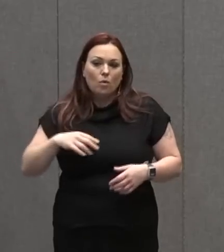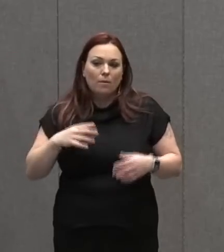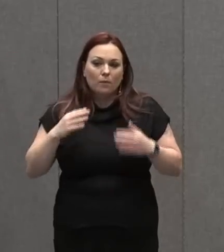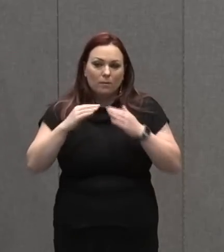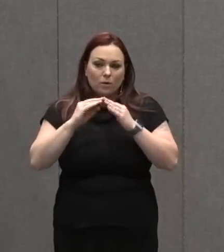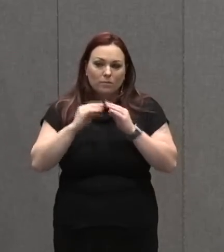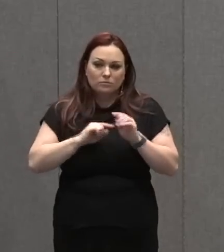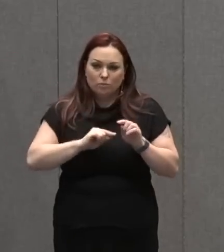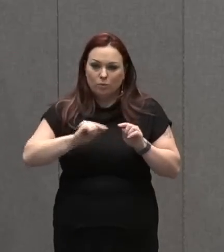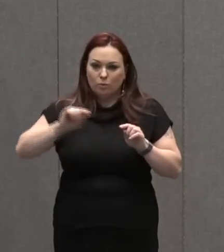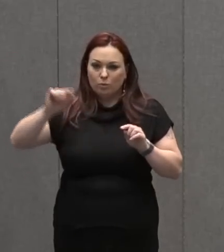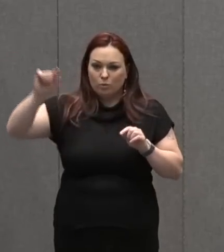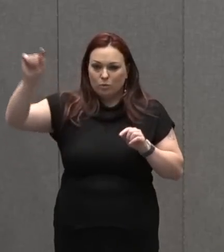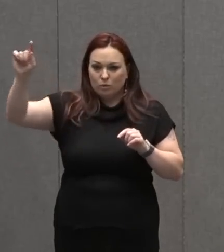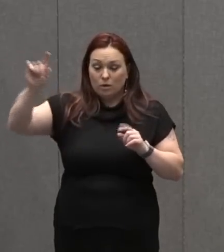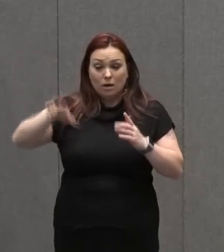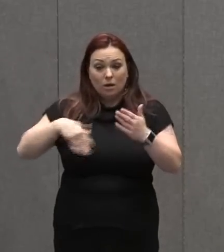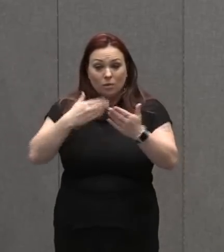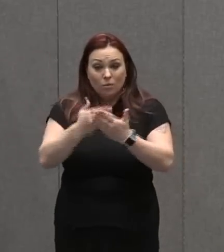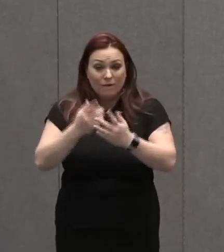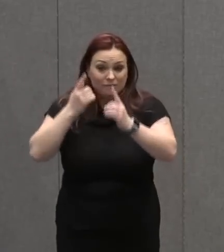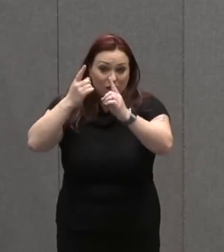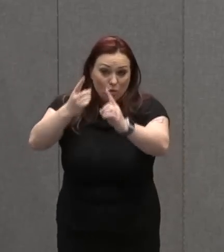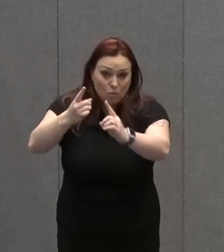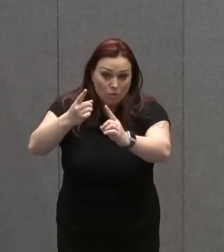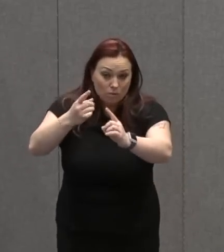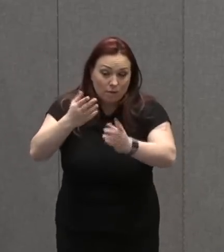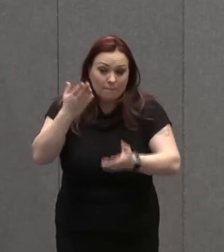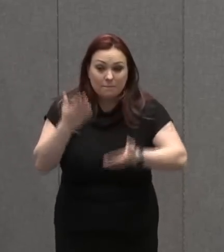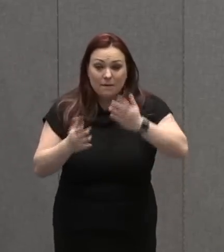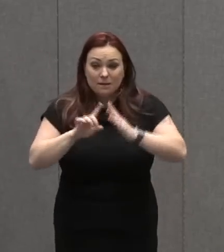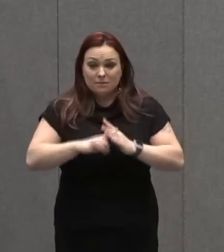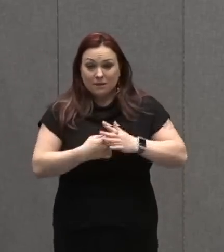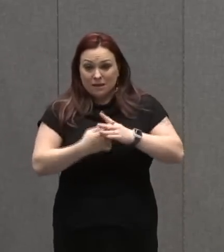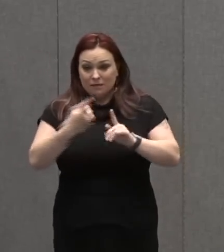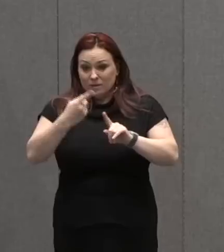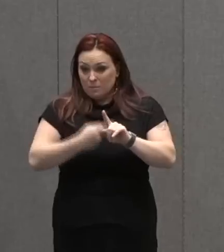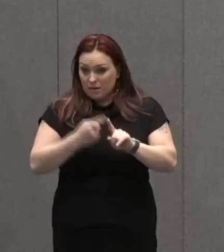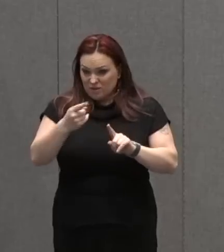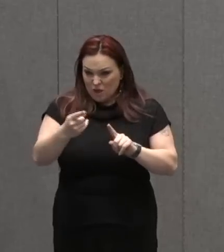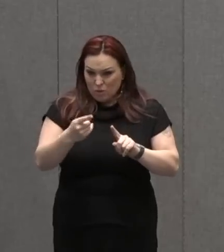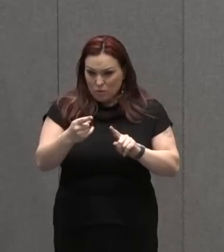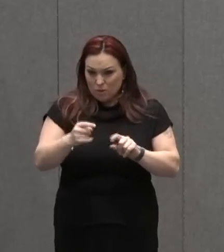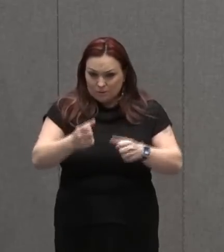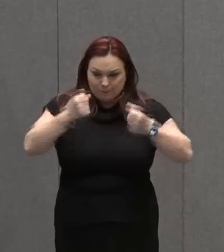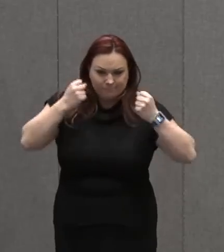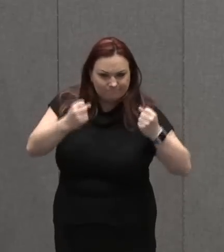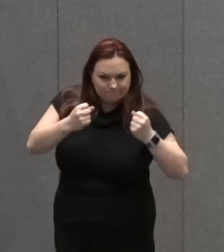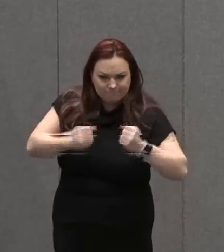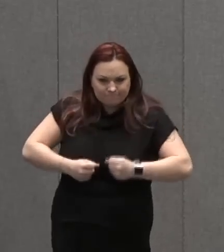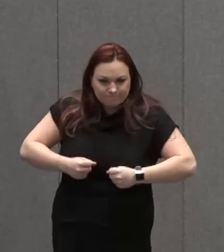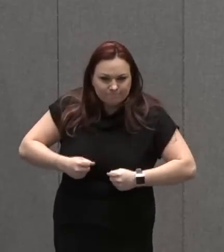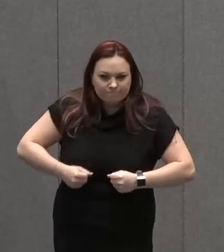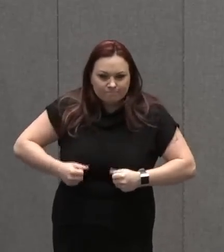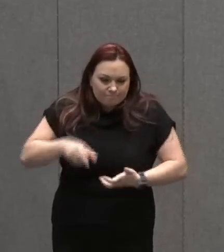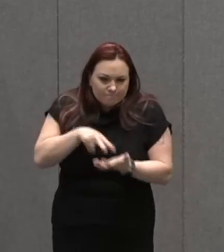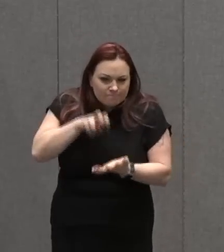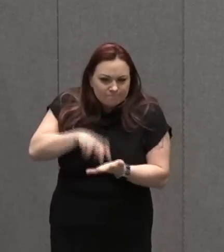and more reached your goal. Or maybe at the beginning of the month you were going strong, dedicated to your jumping jacks